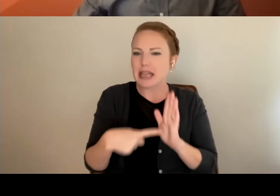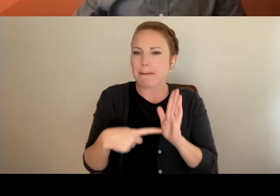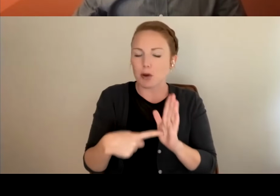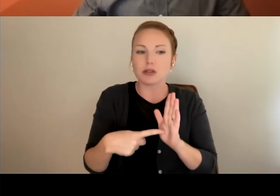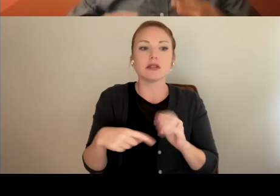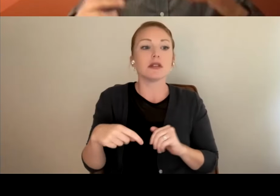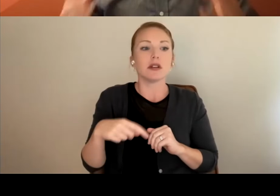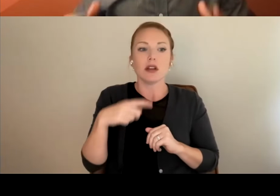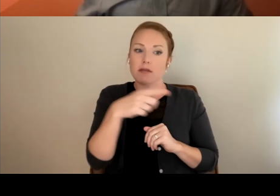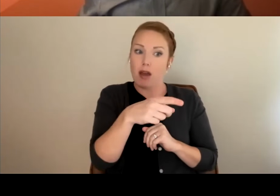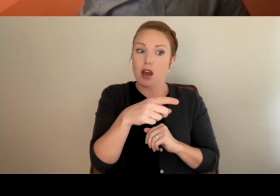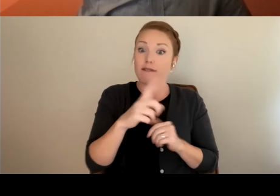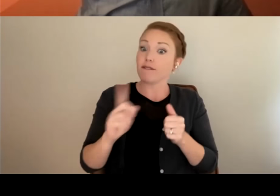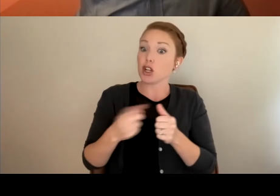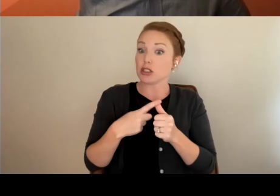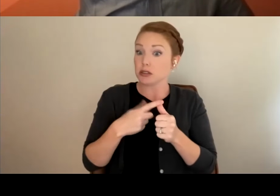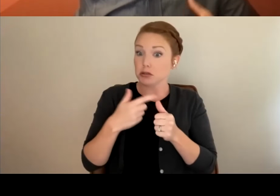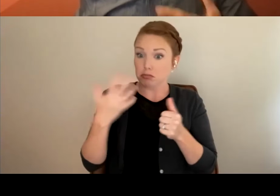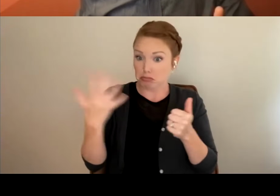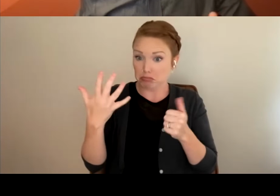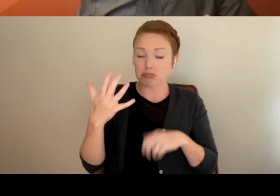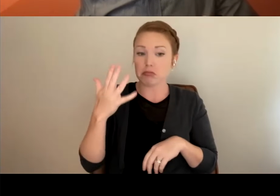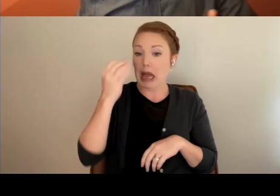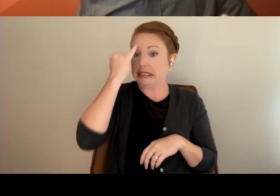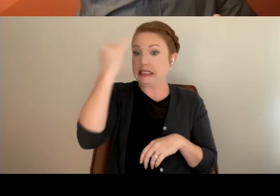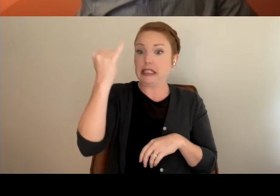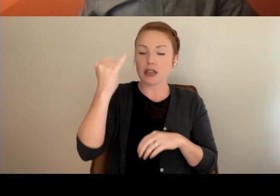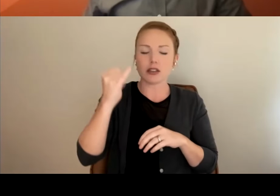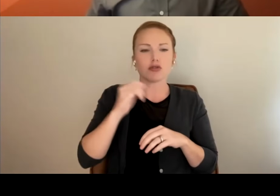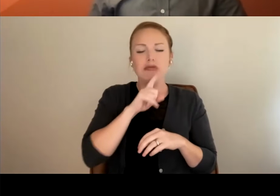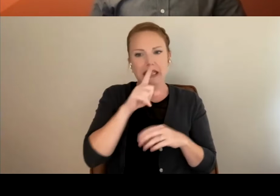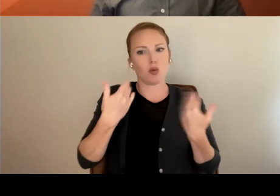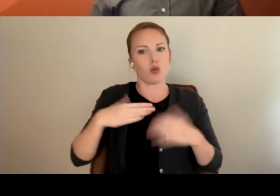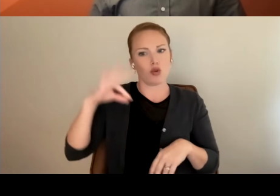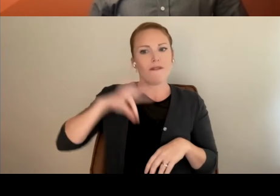up this idea that I think is a useful and effective idea for thinking about this stuff.